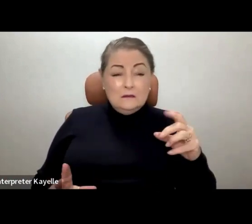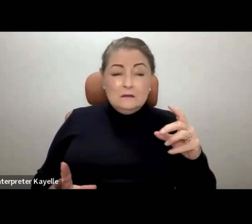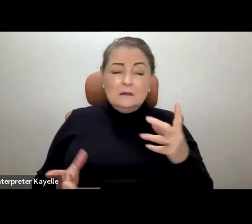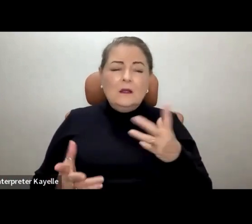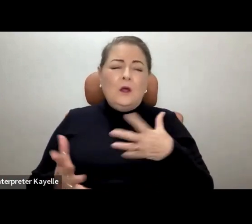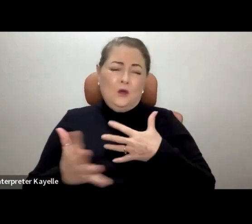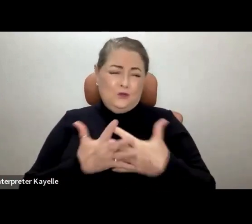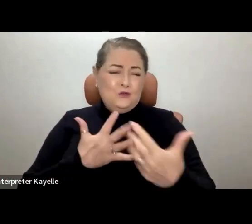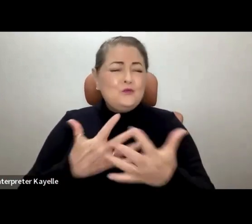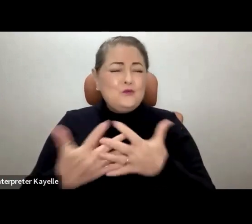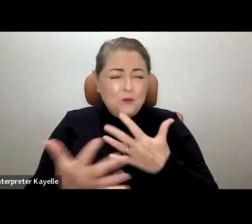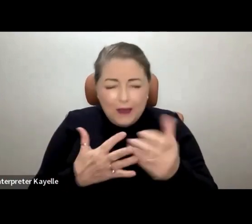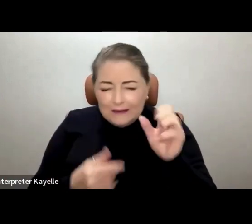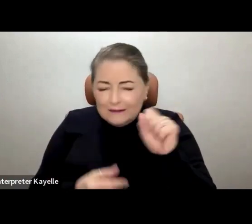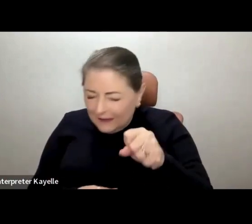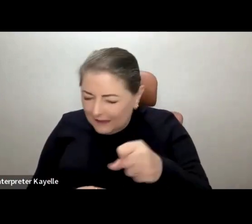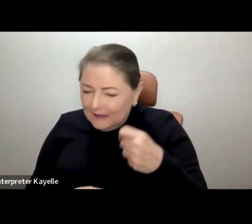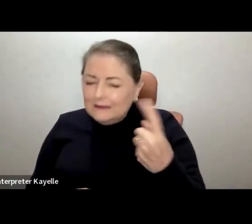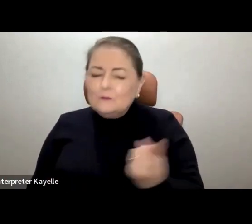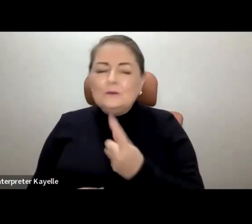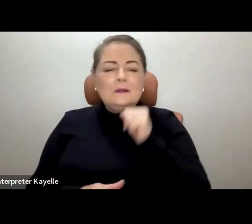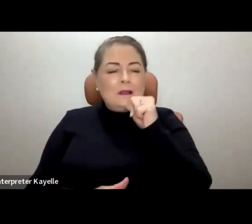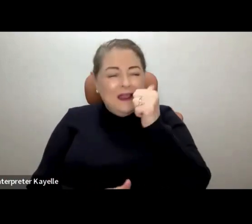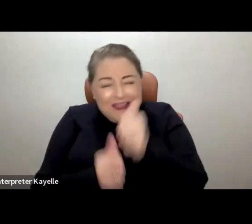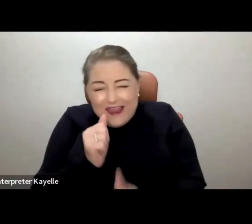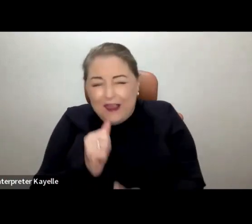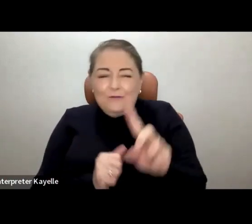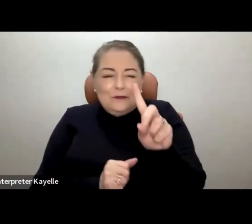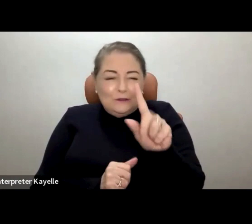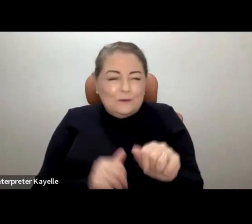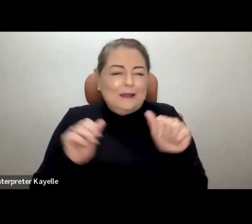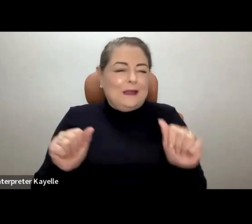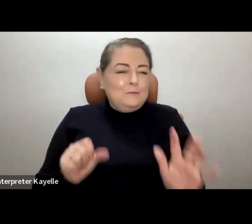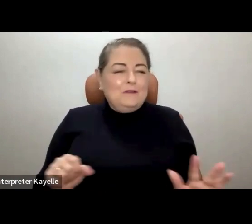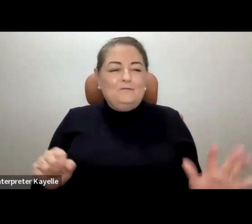world and not every disability can be fully represented. Not